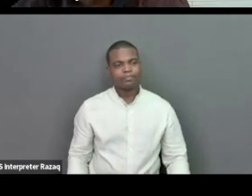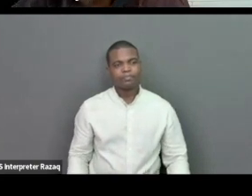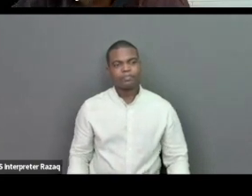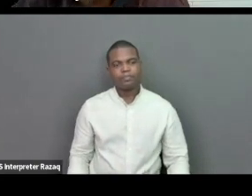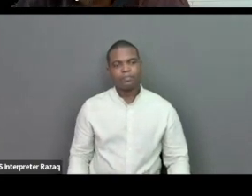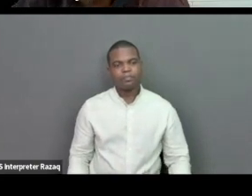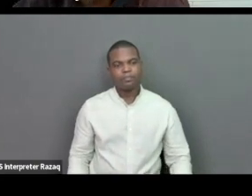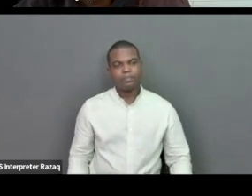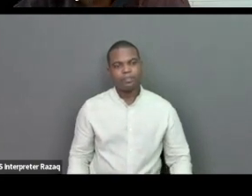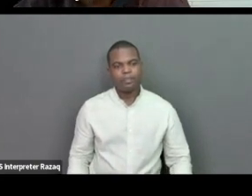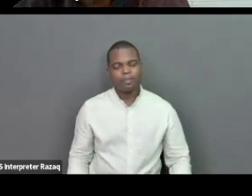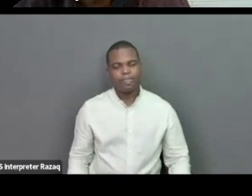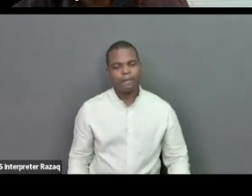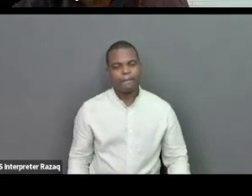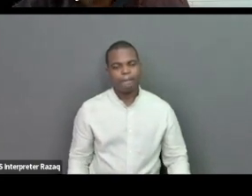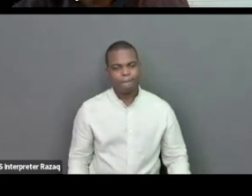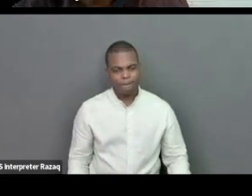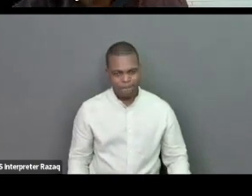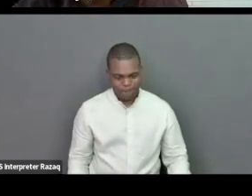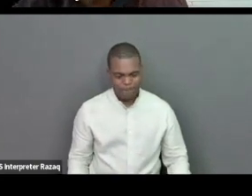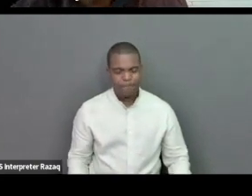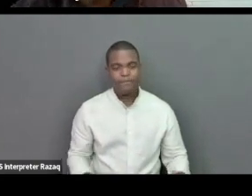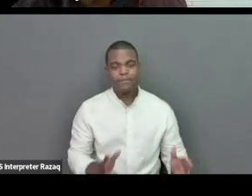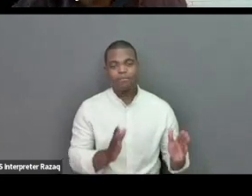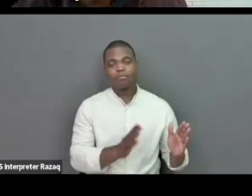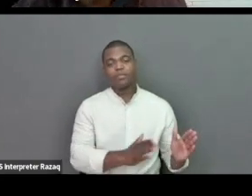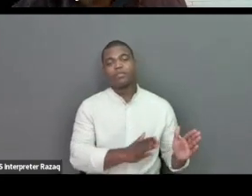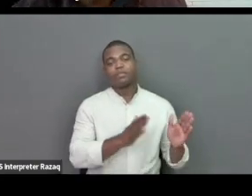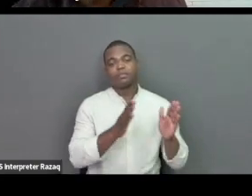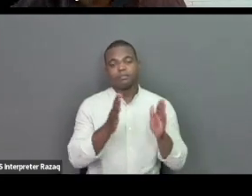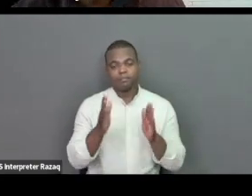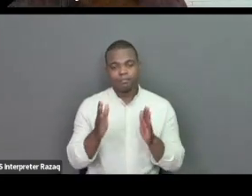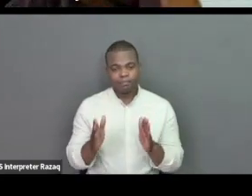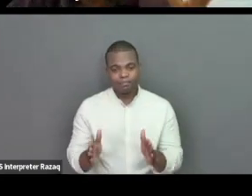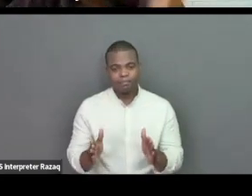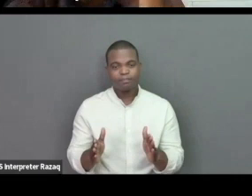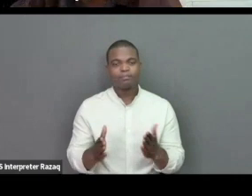So, now we would like to ask your opinion about the structure and the